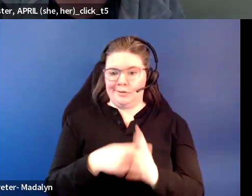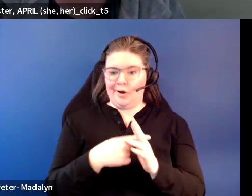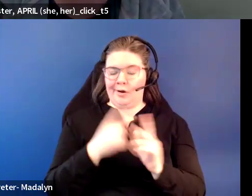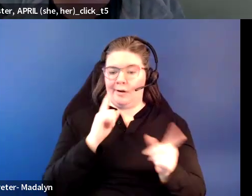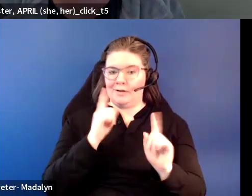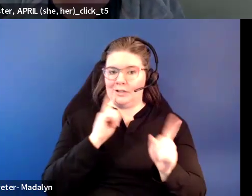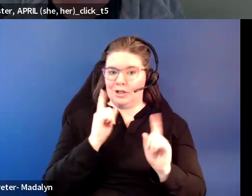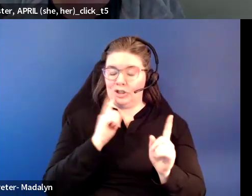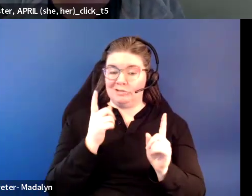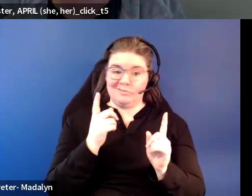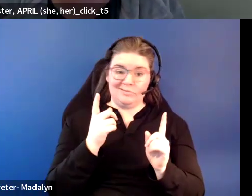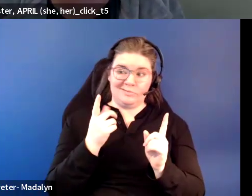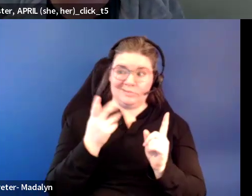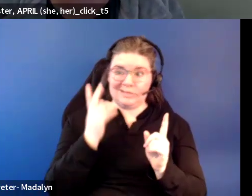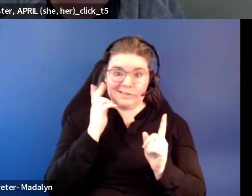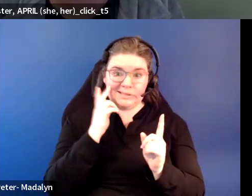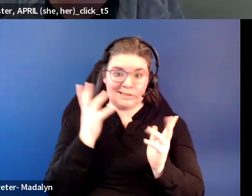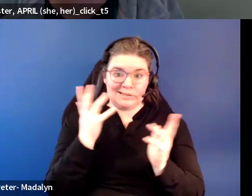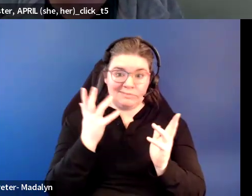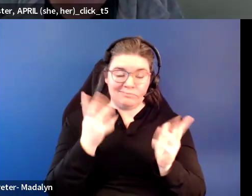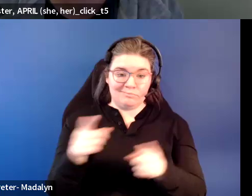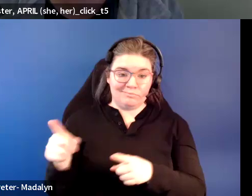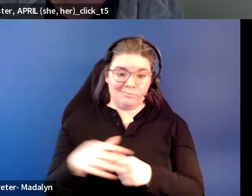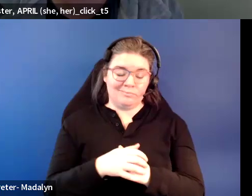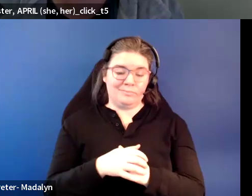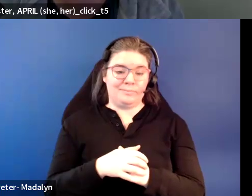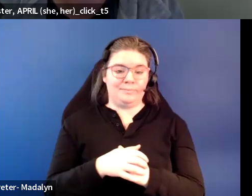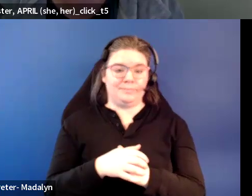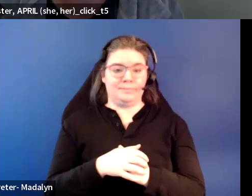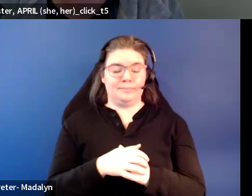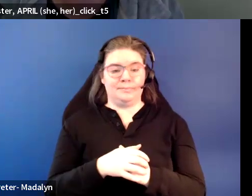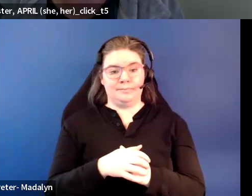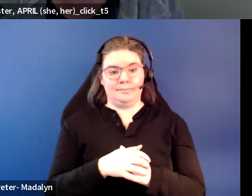Sierra Royster, APRIL (she, her): and ask people what they've come across. If that works